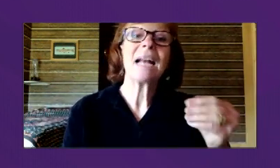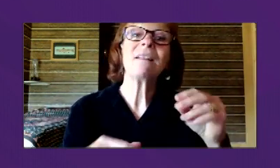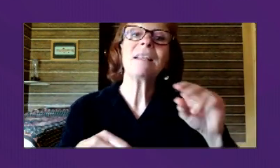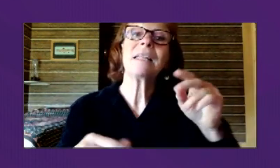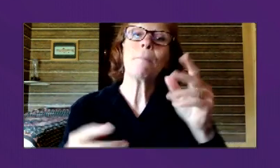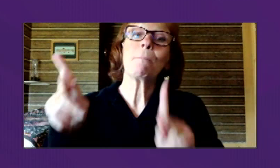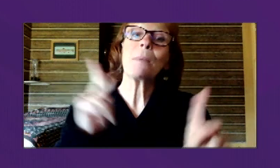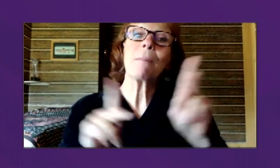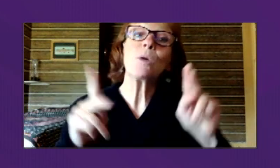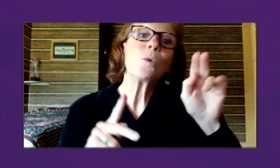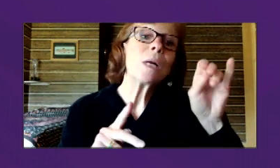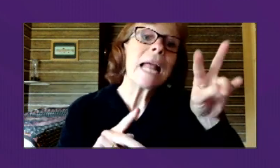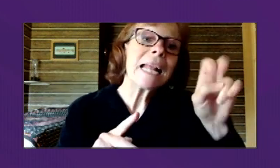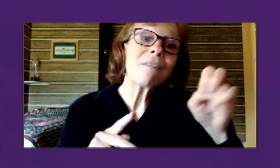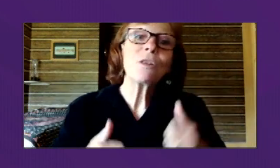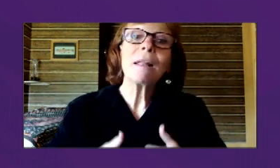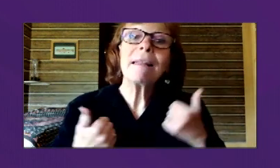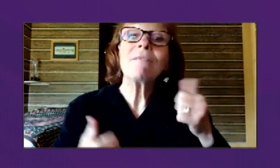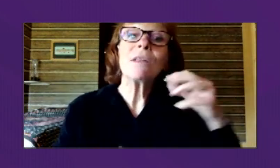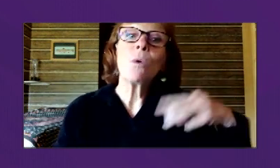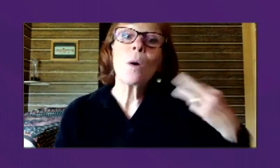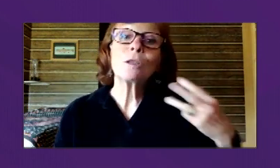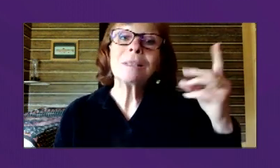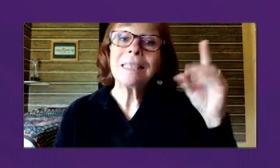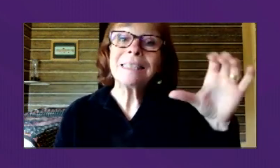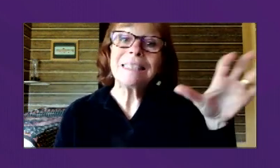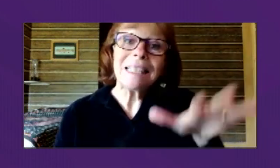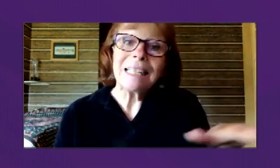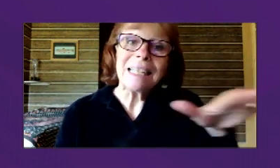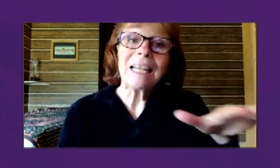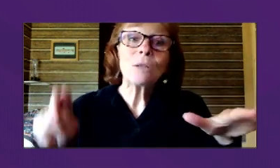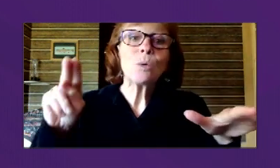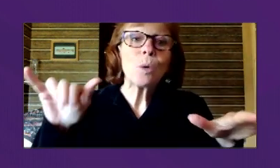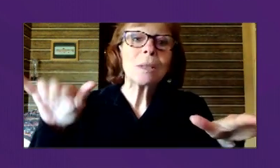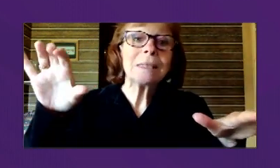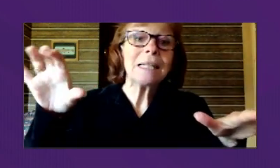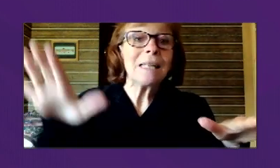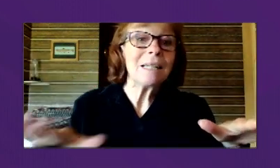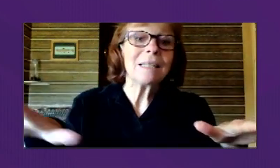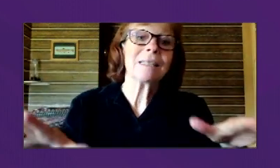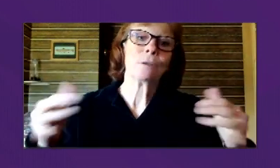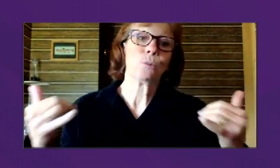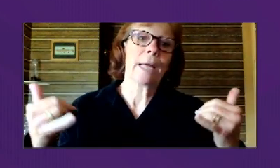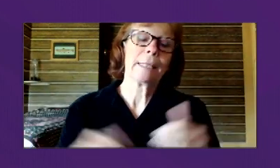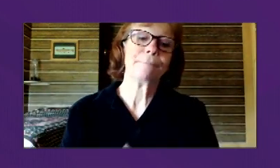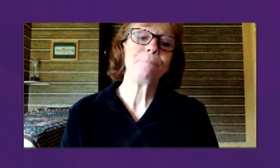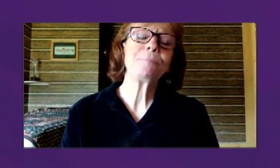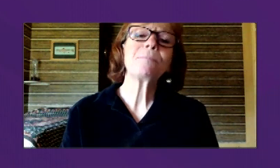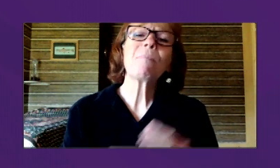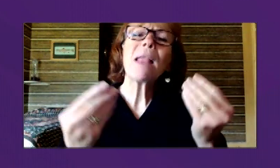lives in the Washington DC area and New York City today. Land acknowledgments are important